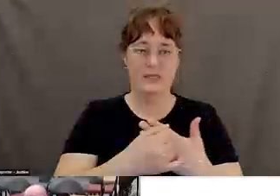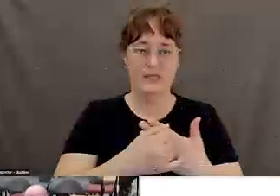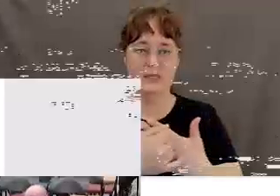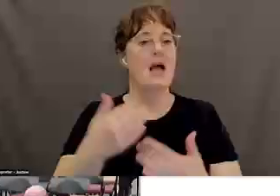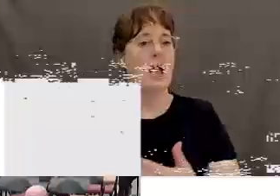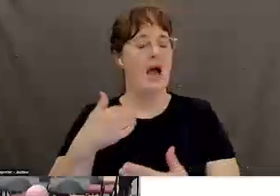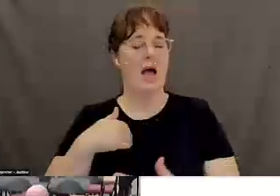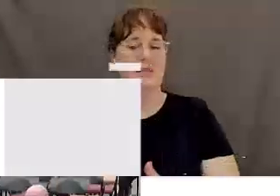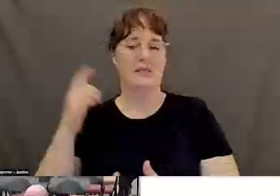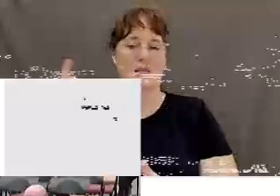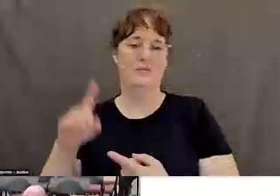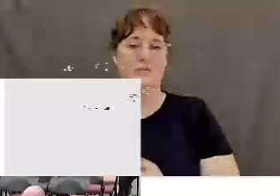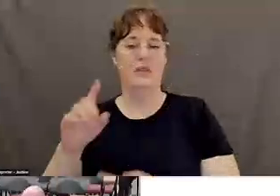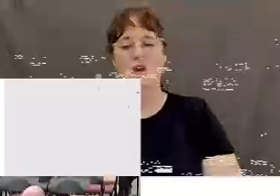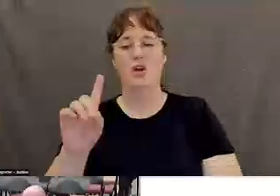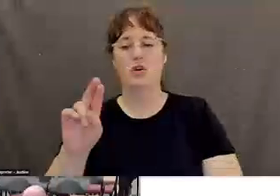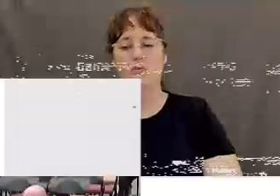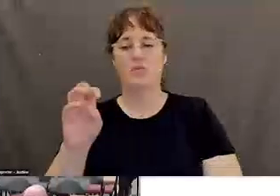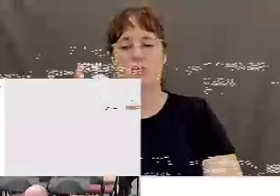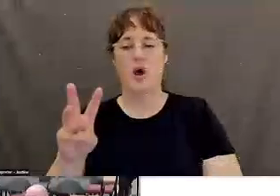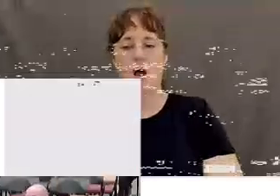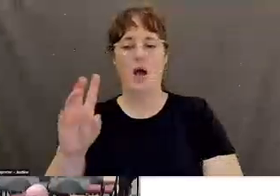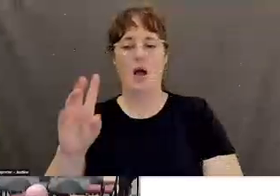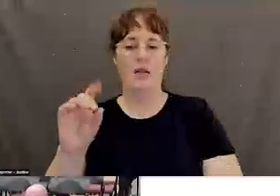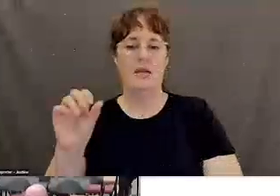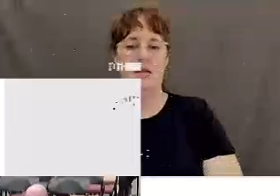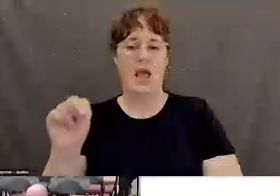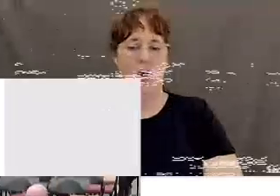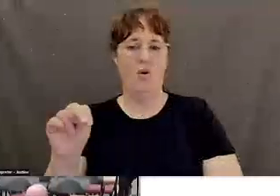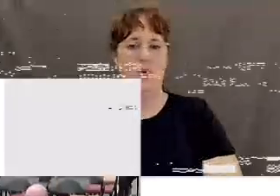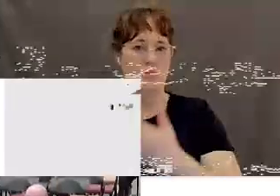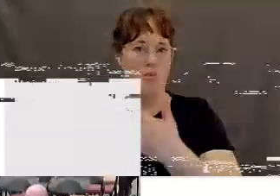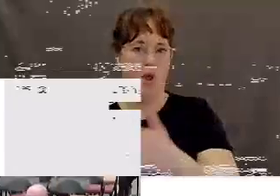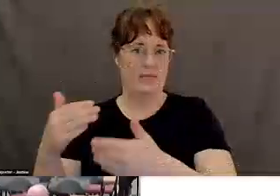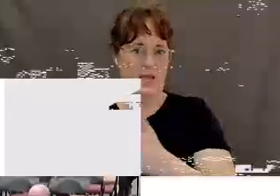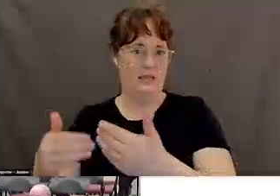Boardroom: I would say that significant contingency drawdown on projects such as this